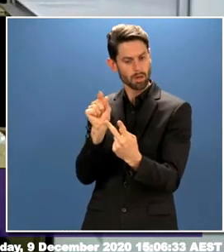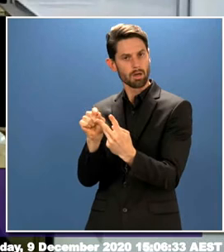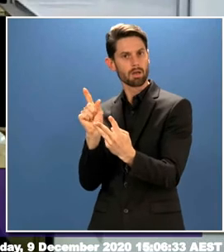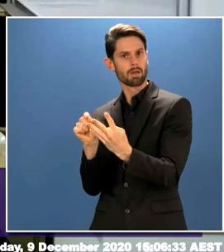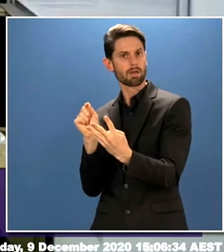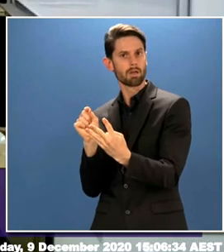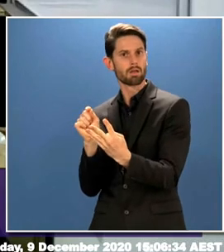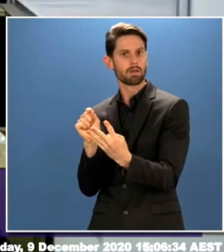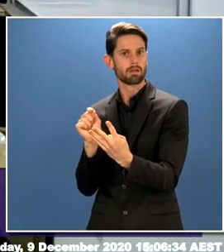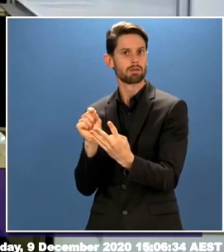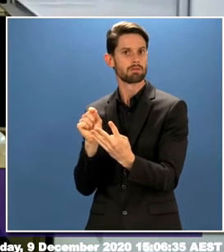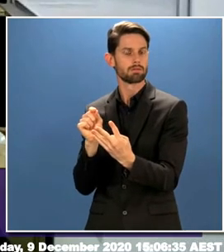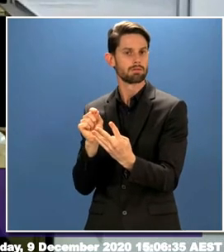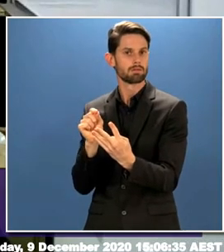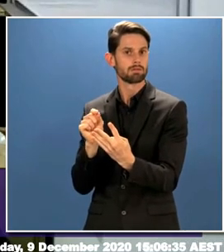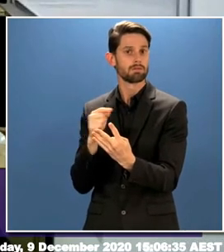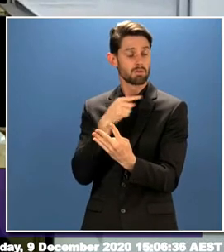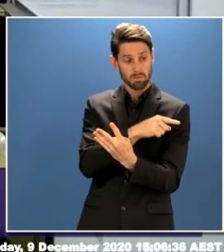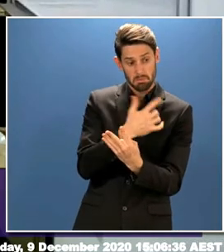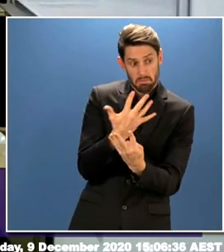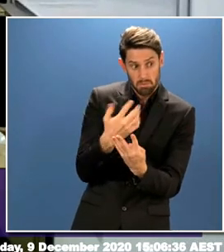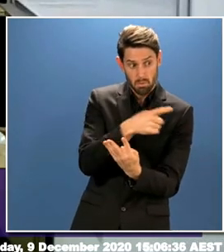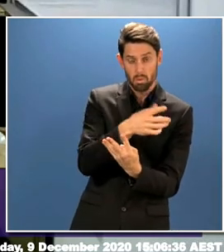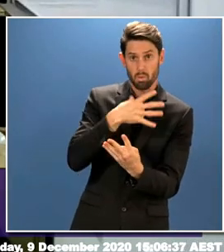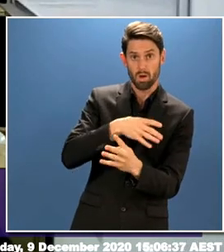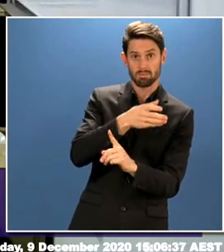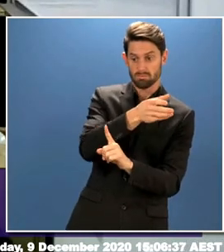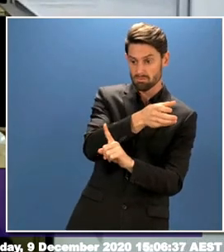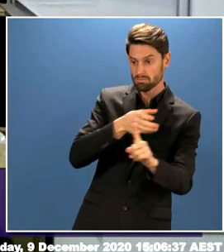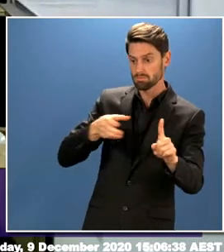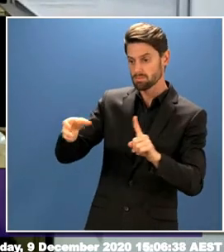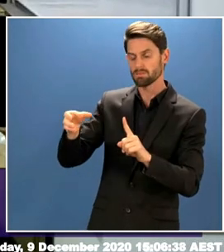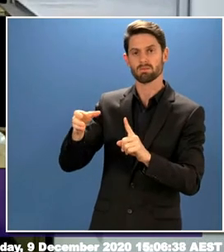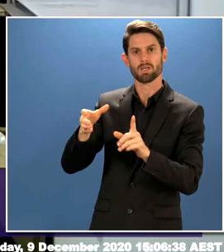that young person into a segregated or closed working environment,